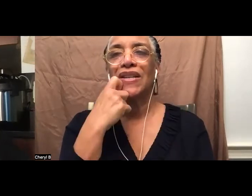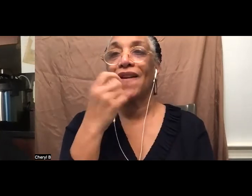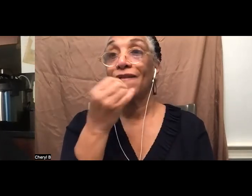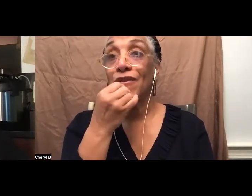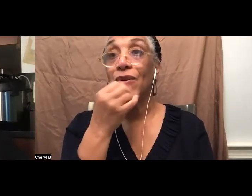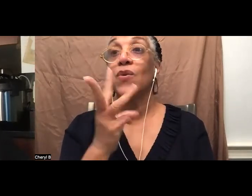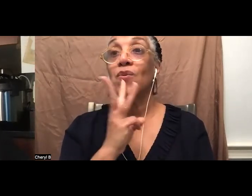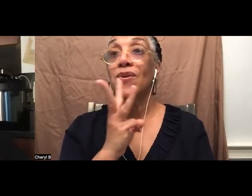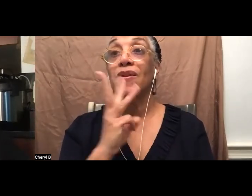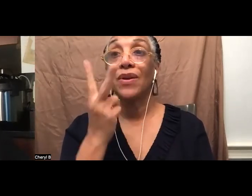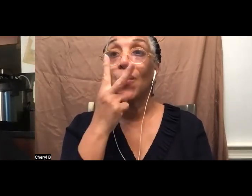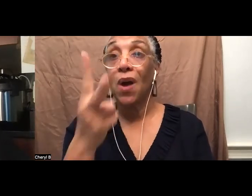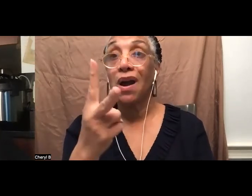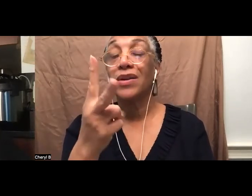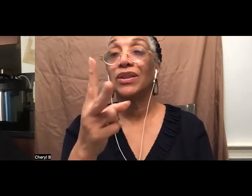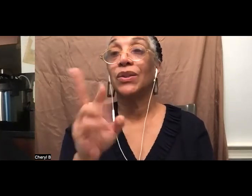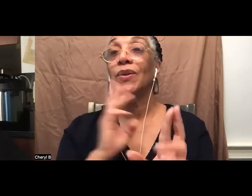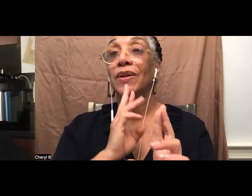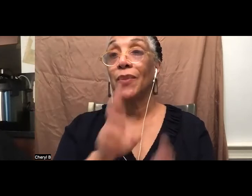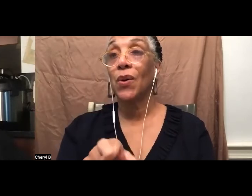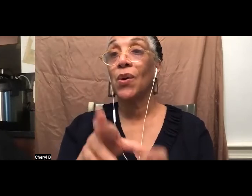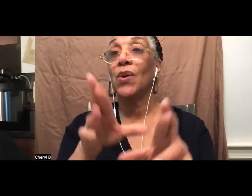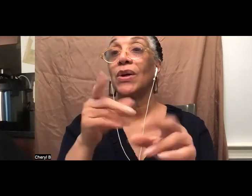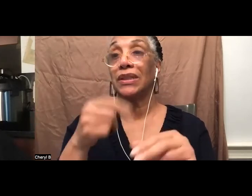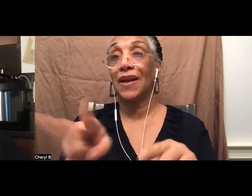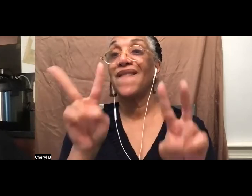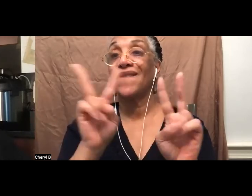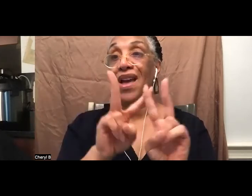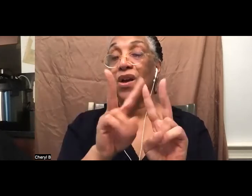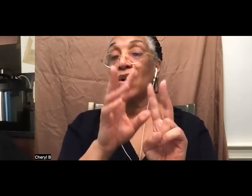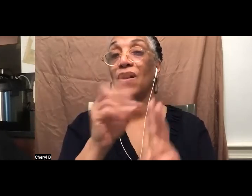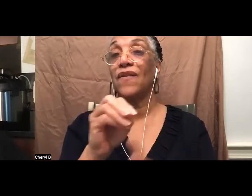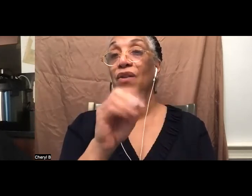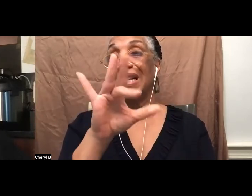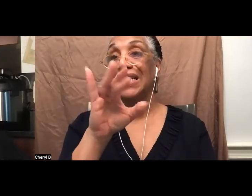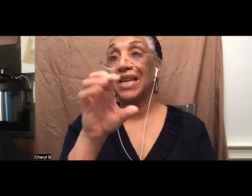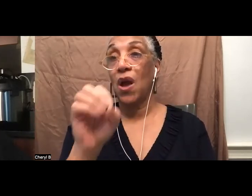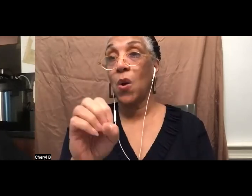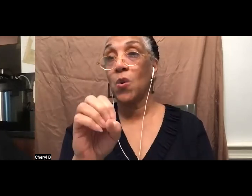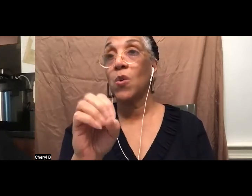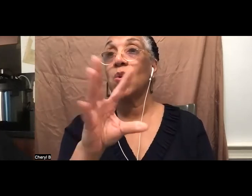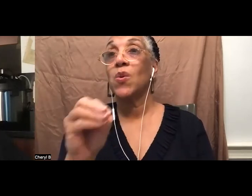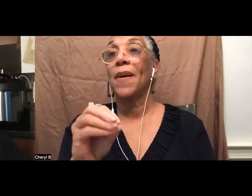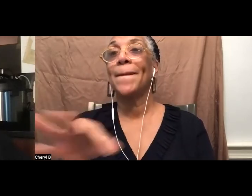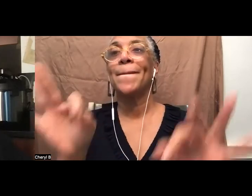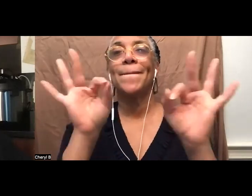the value of shares held by the CEOs of eight major fossil fuel companies has increased by a nearly hundred